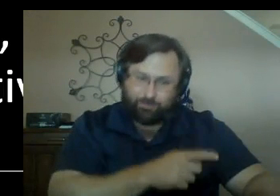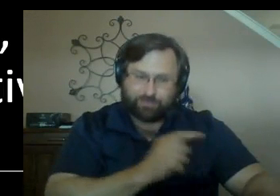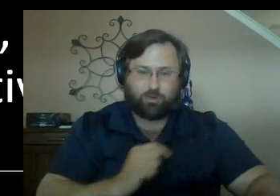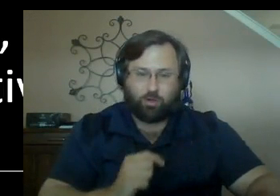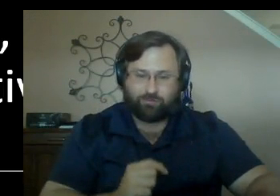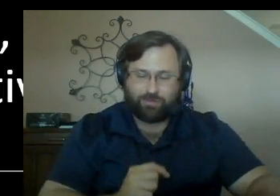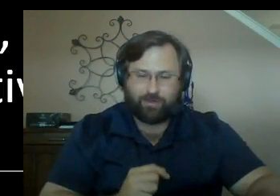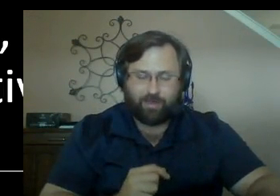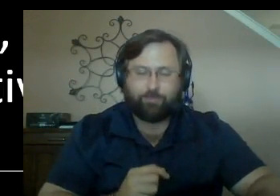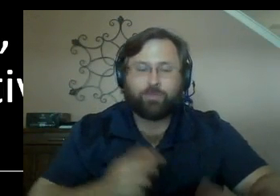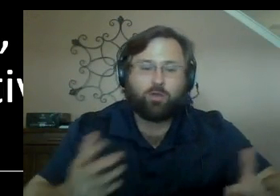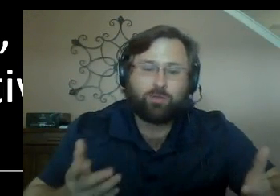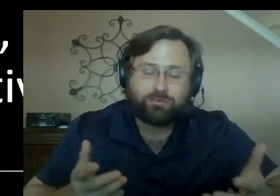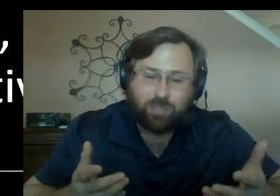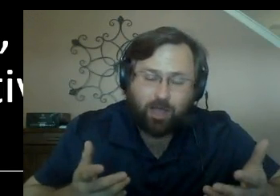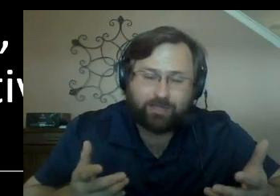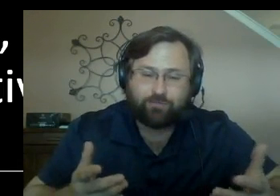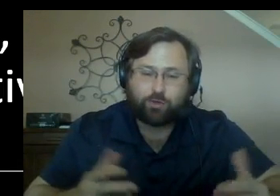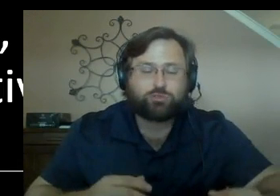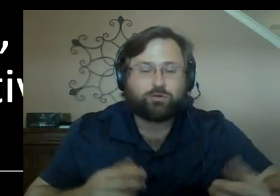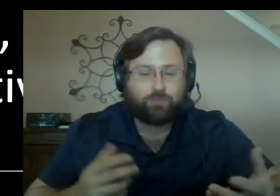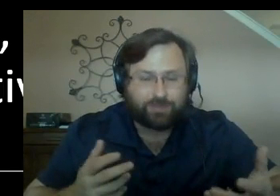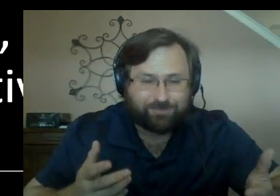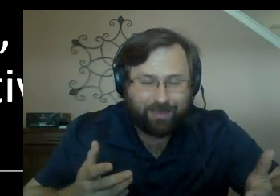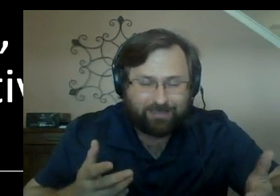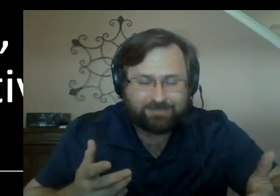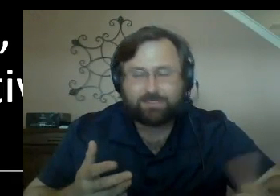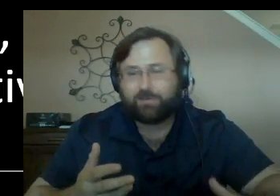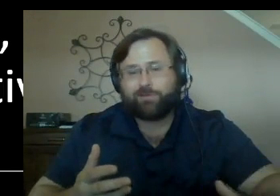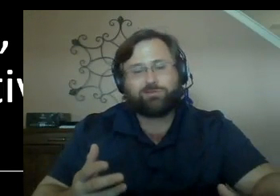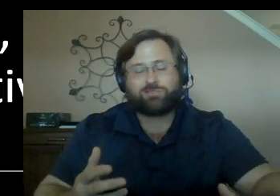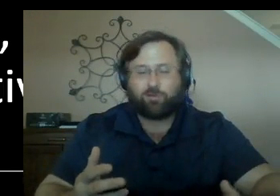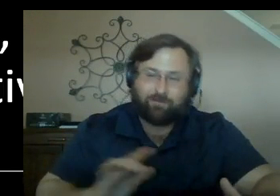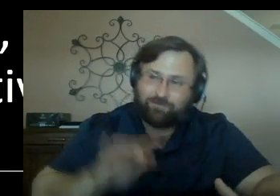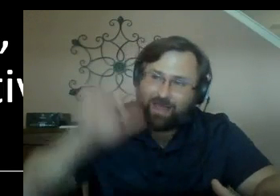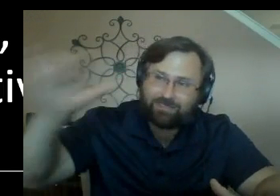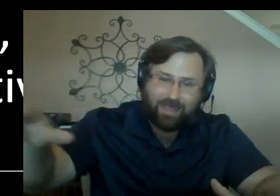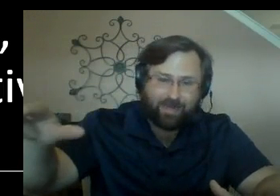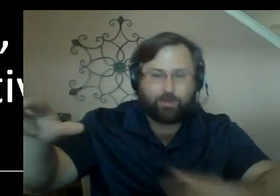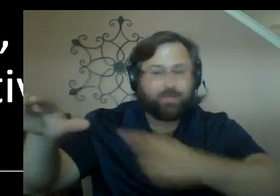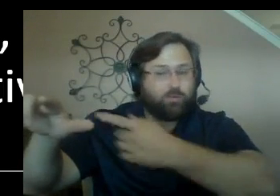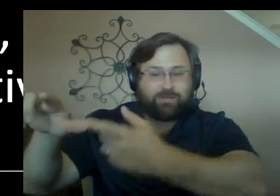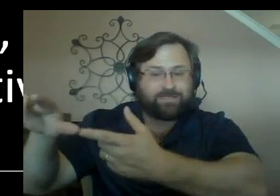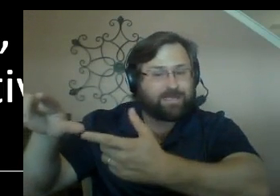I can point to the car over there now we use locative verbs to refer to space so i flied to that area whatever I set